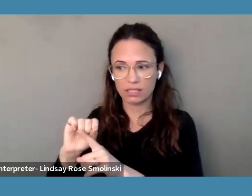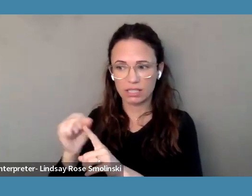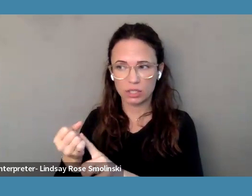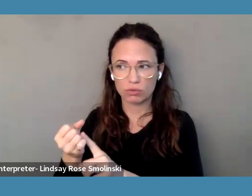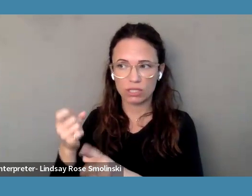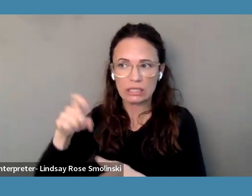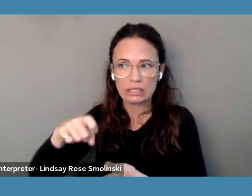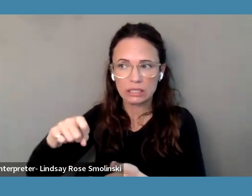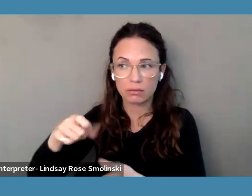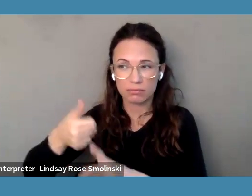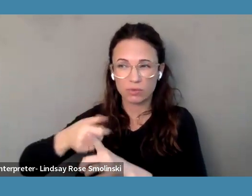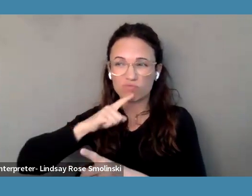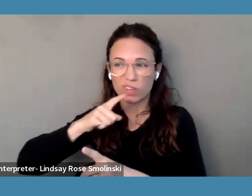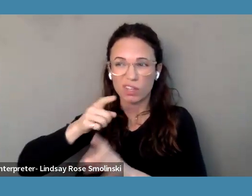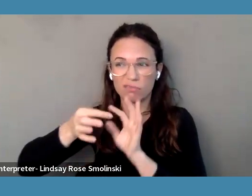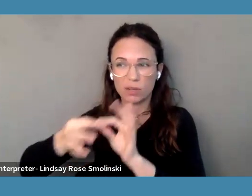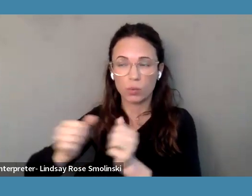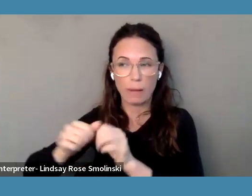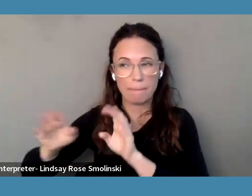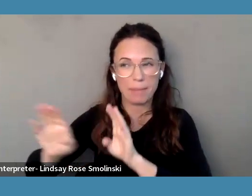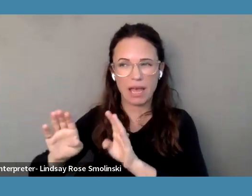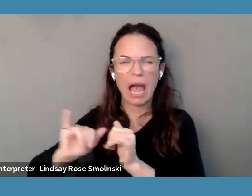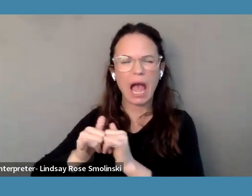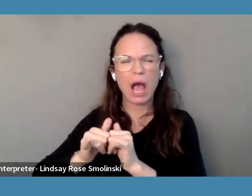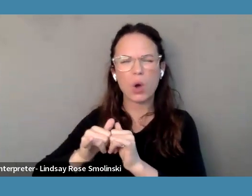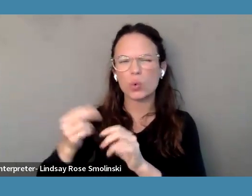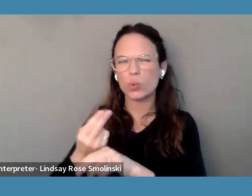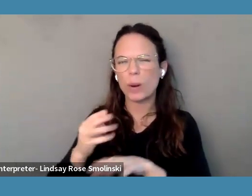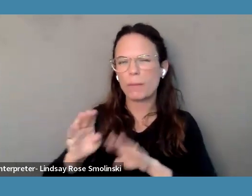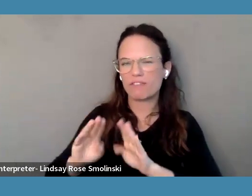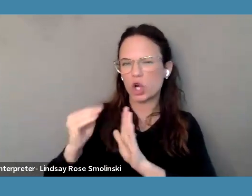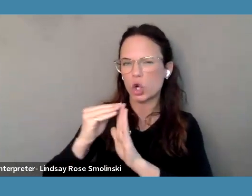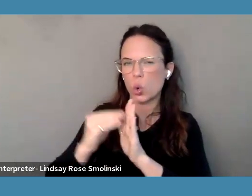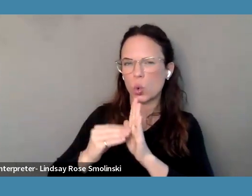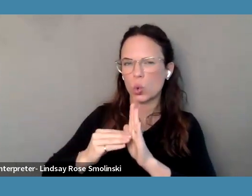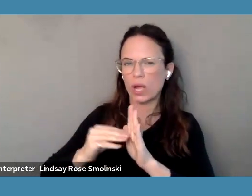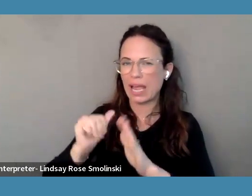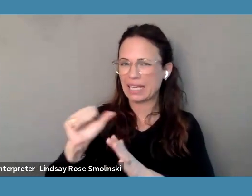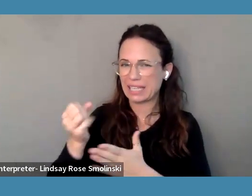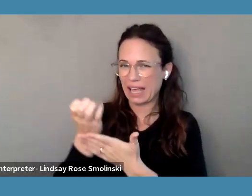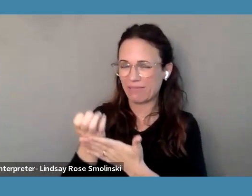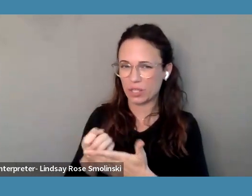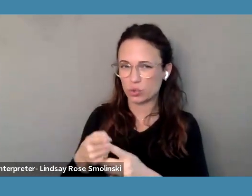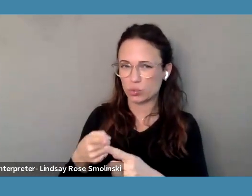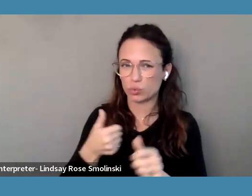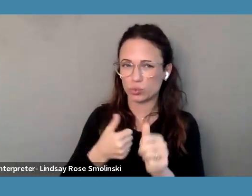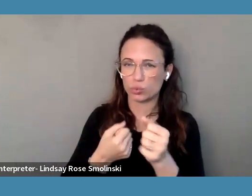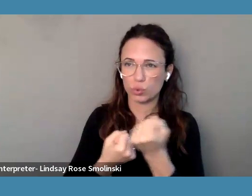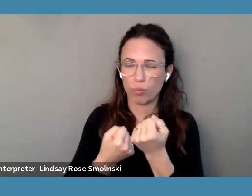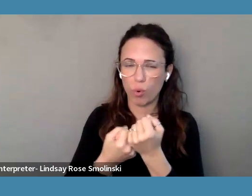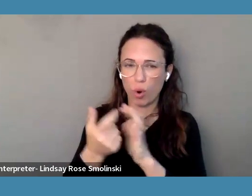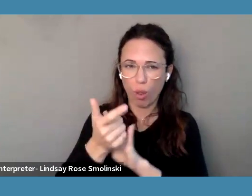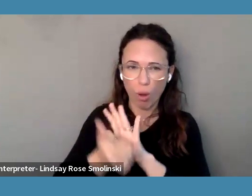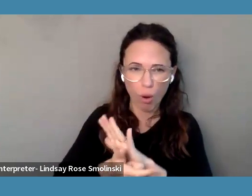How can a petitioner use behavioral notes as evidence to support the laws, rules and statutes that should apply?